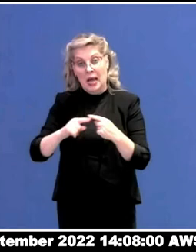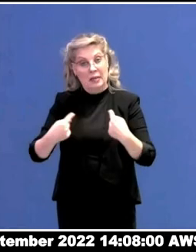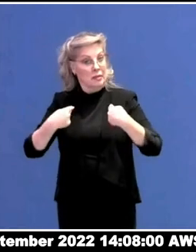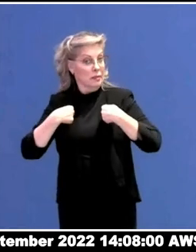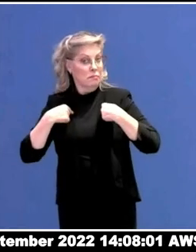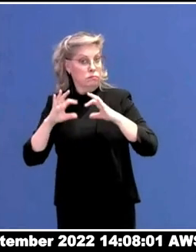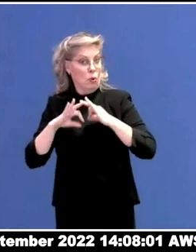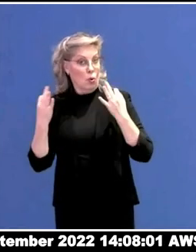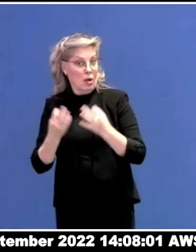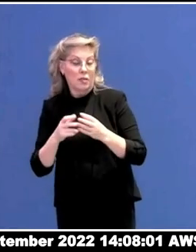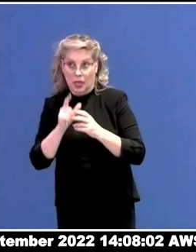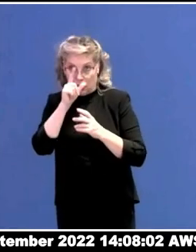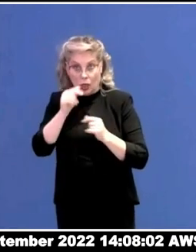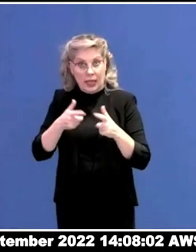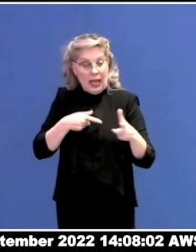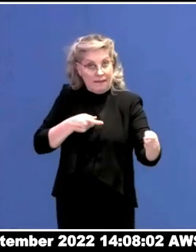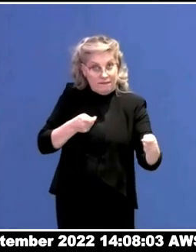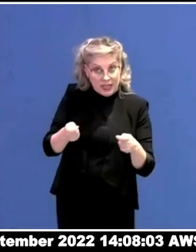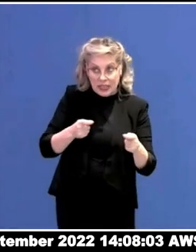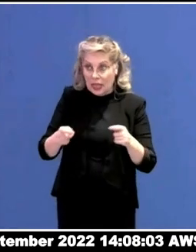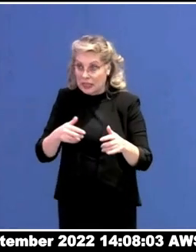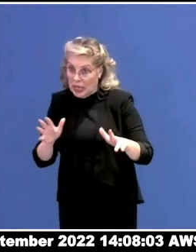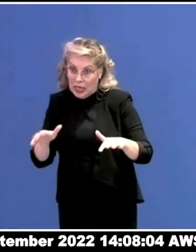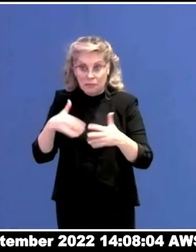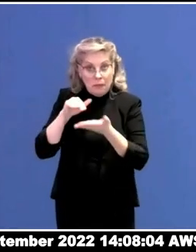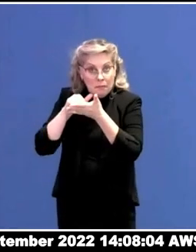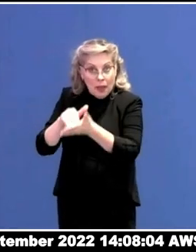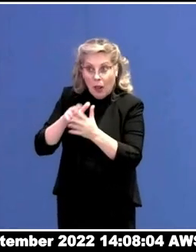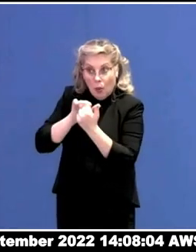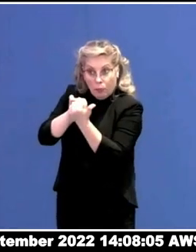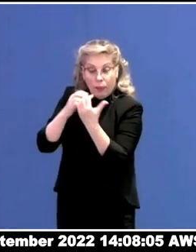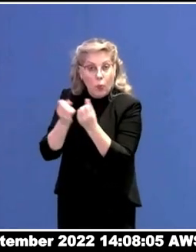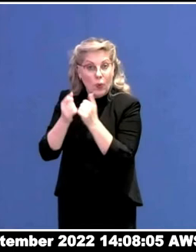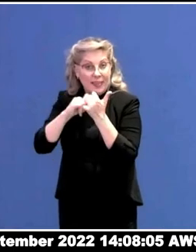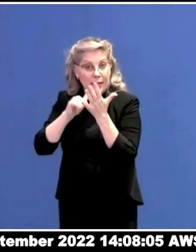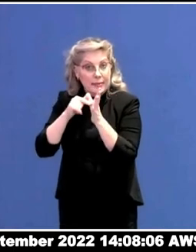from the WHO with Corrective Services, with state governments, and it's something that can be easily rolled out.